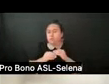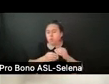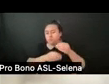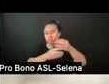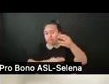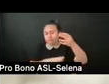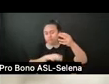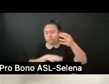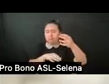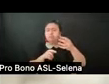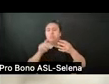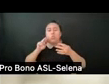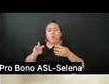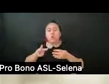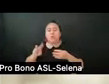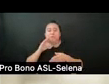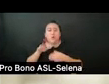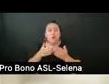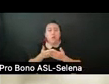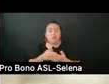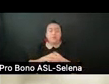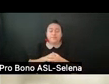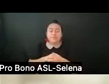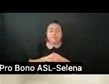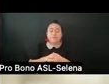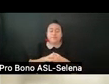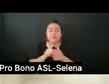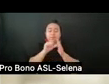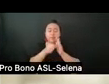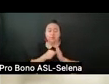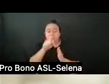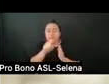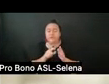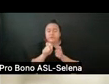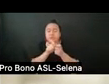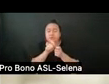And so then, I will go ahead and highlight some specific ones.